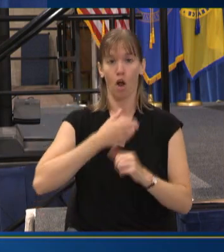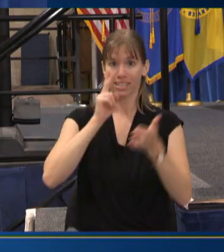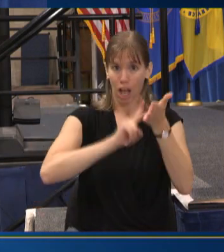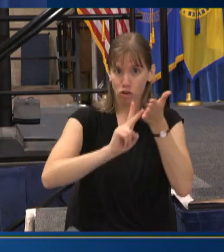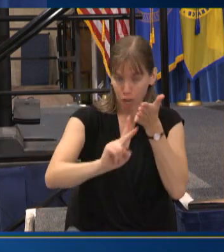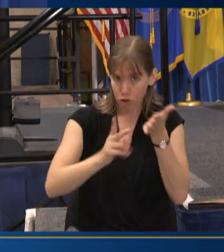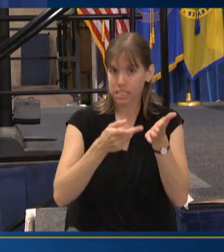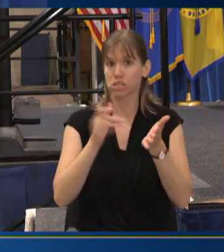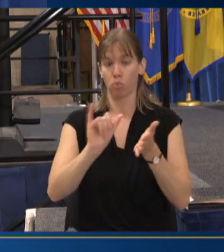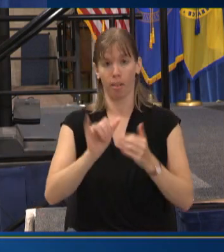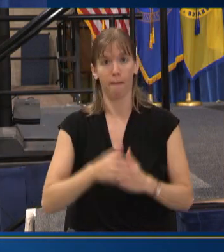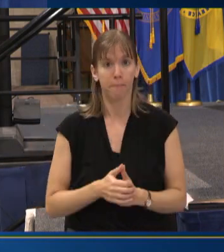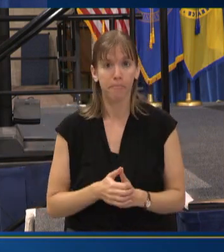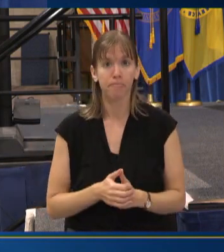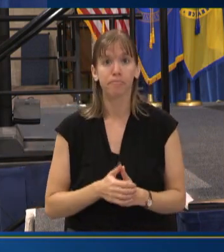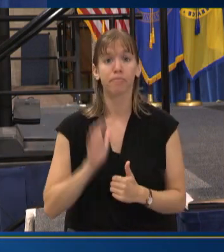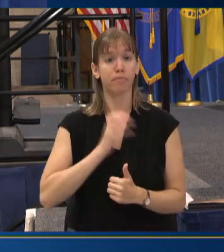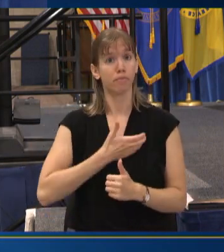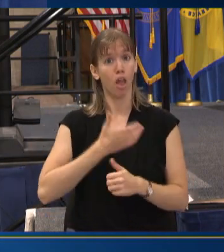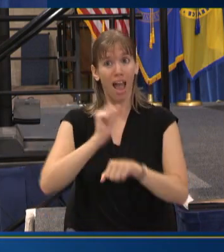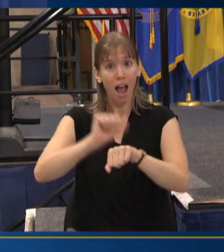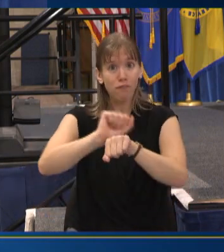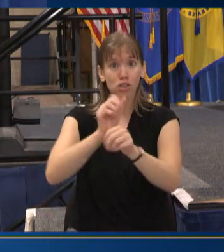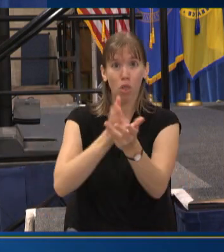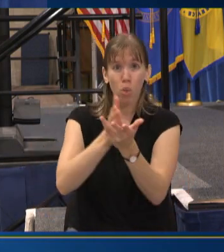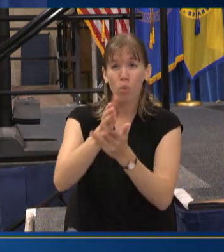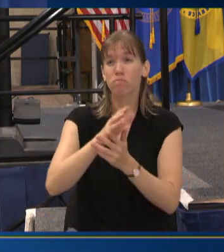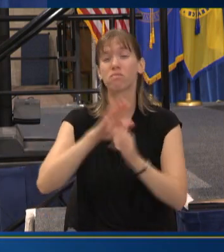Through the efforts of our Office of Climate Change and Health Equity, just two